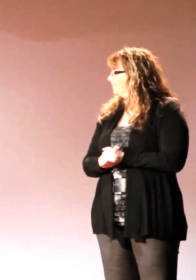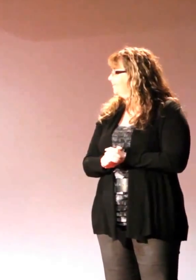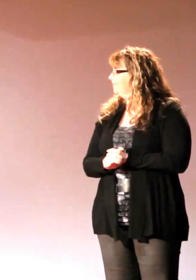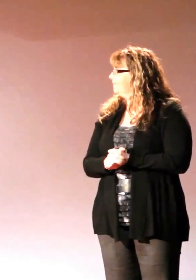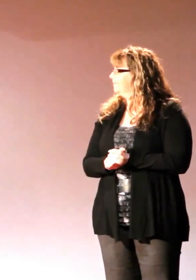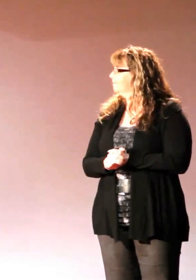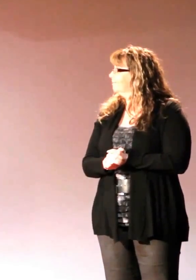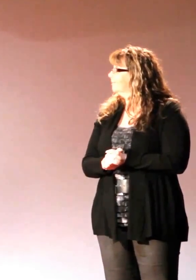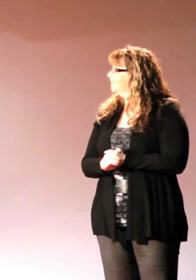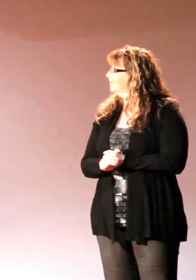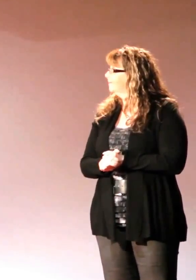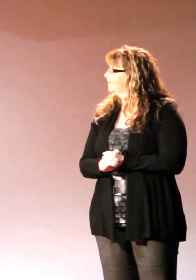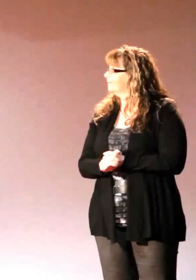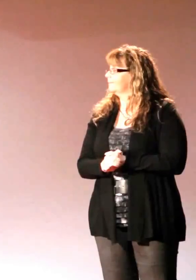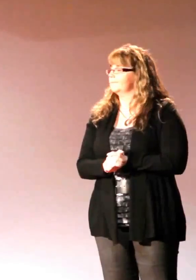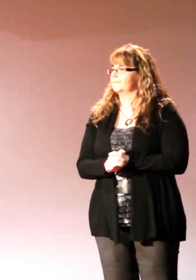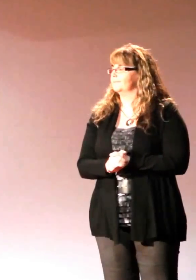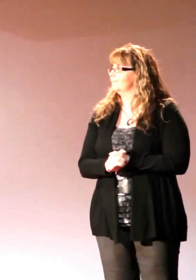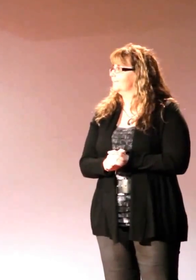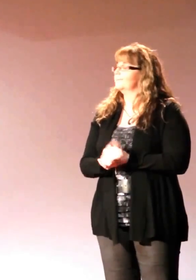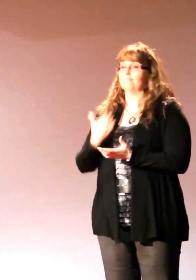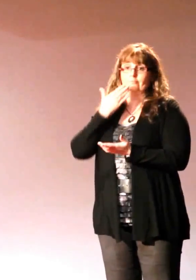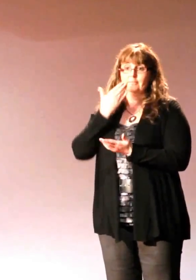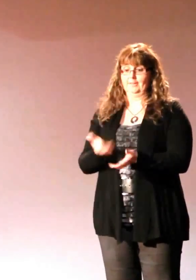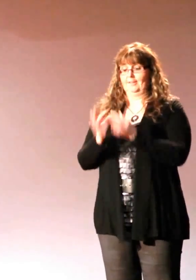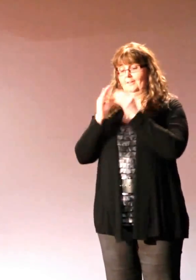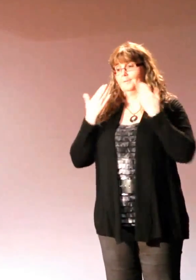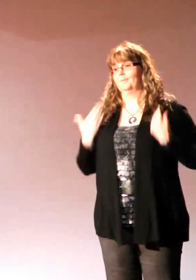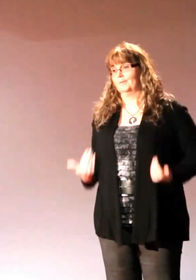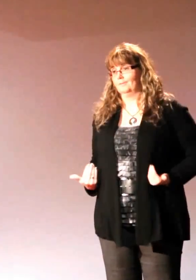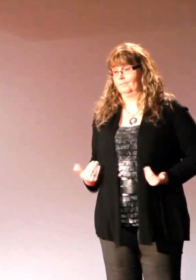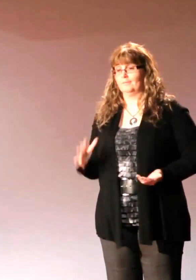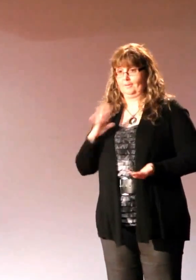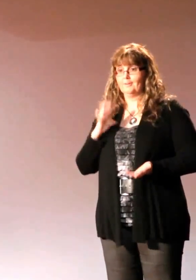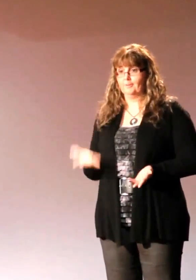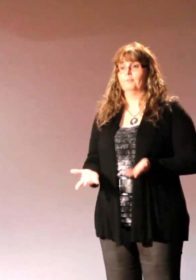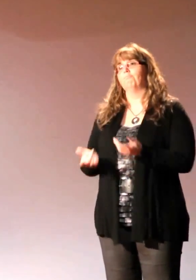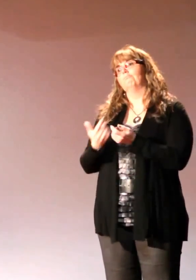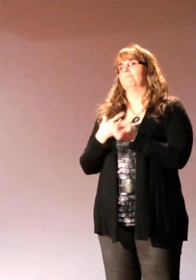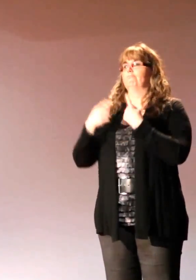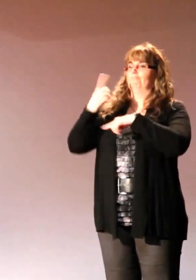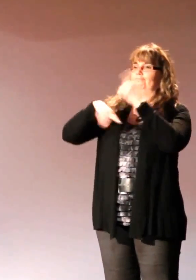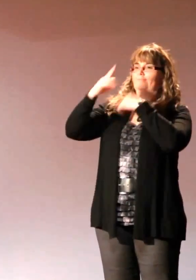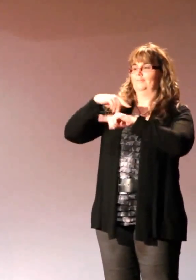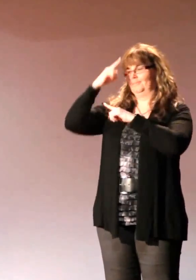I'd like to thank Lina for being with us today and for translating for those who need it.